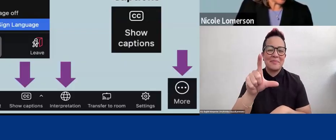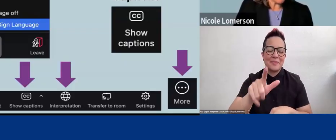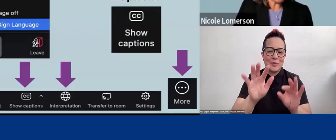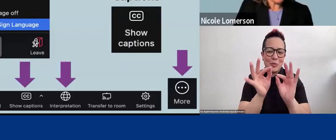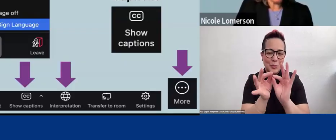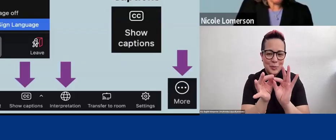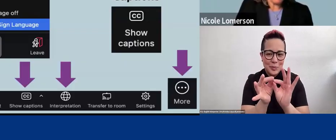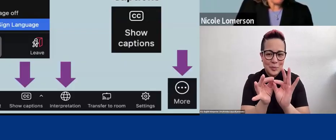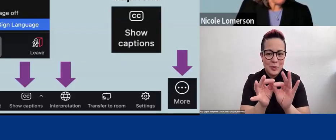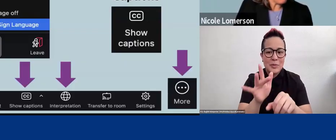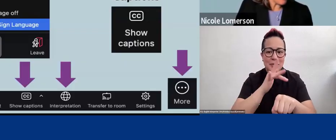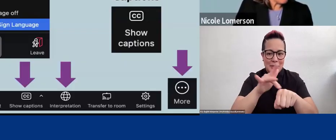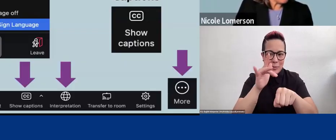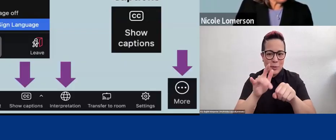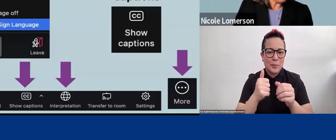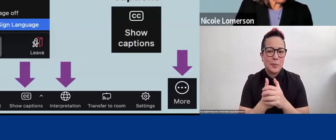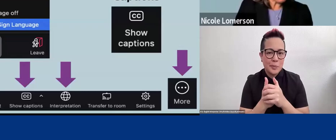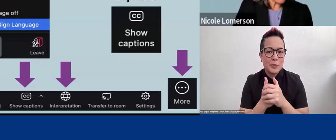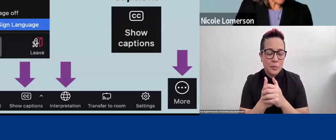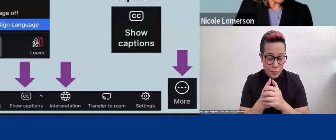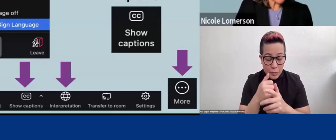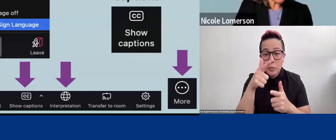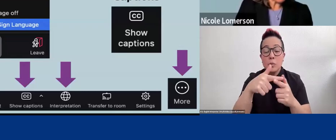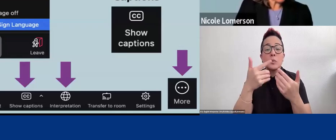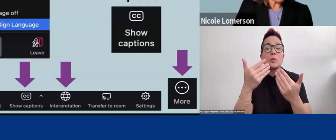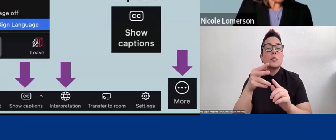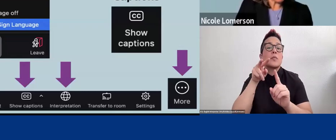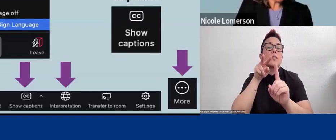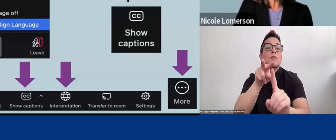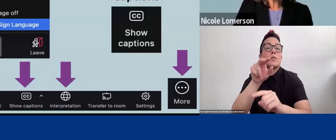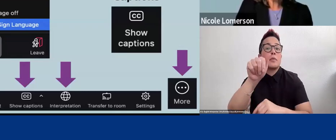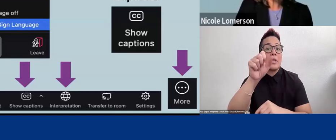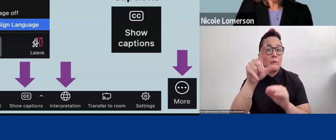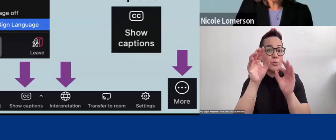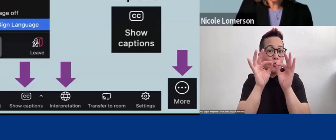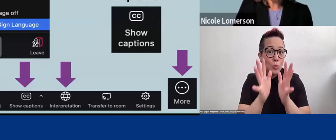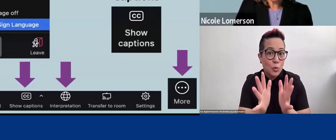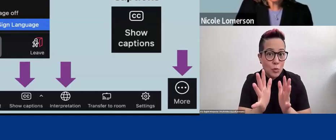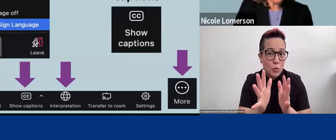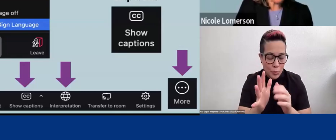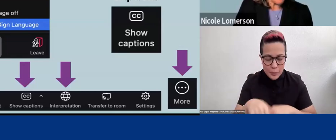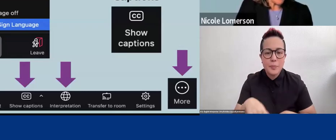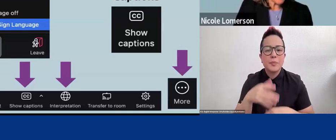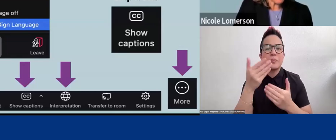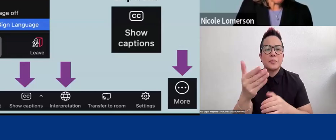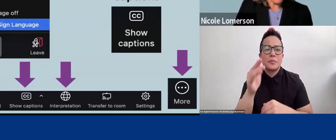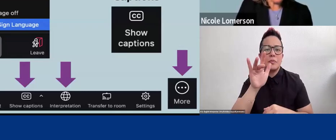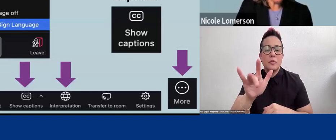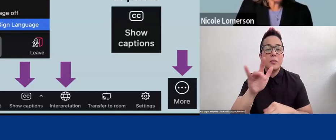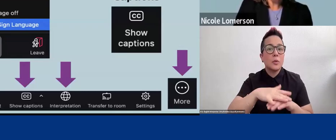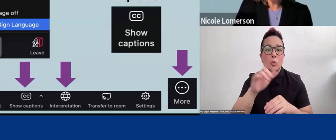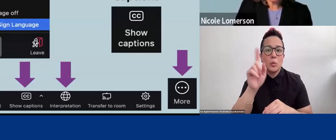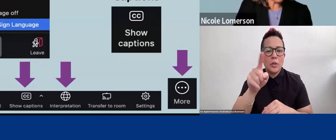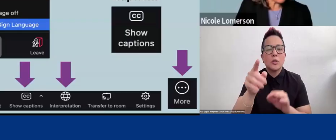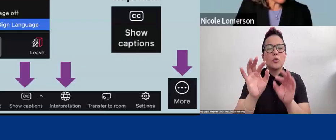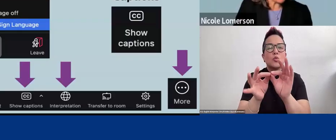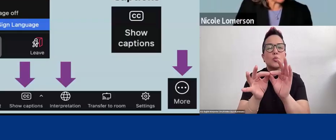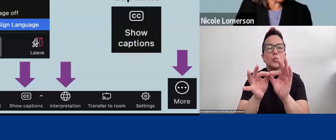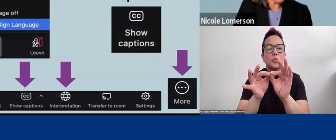available. To view the ASL interpreters, click on the interpretation button that looks like a